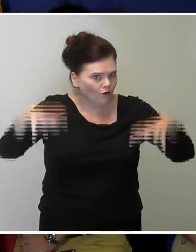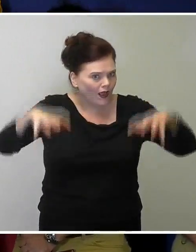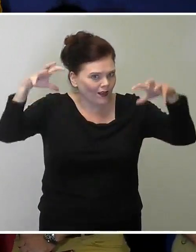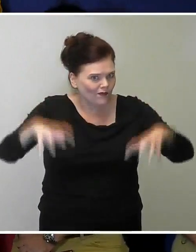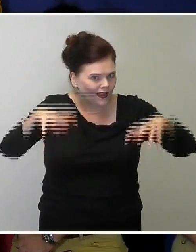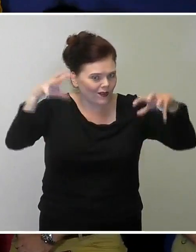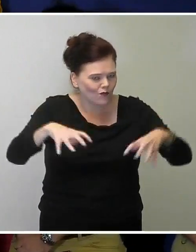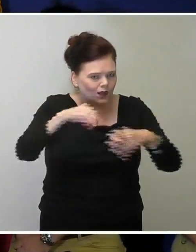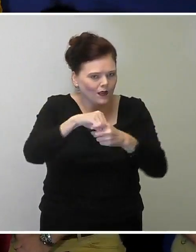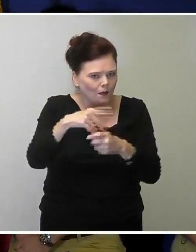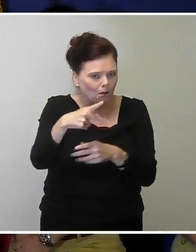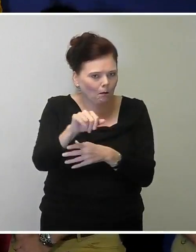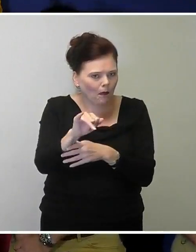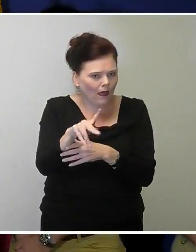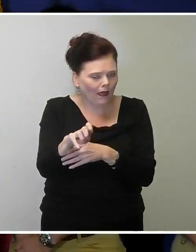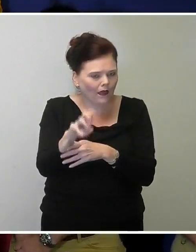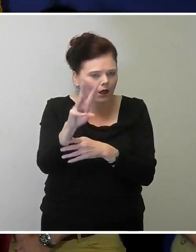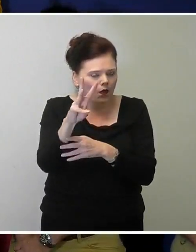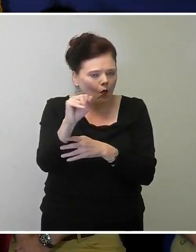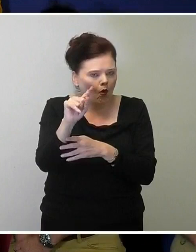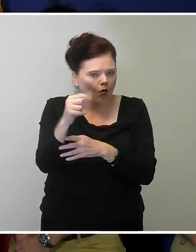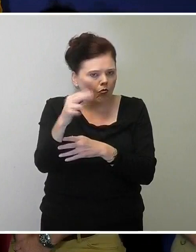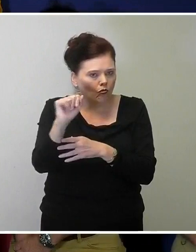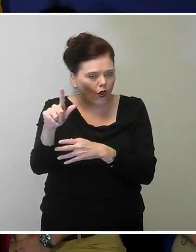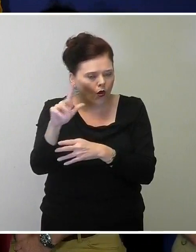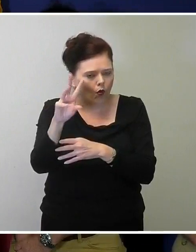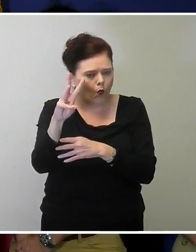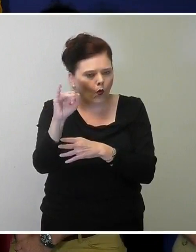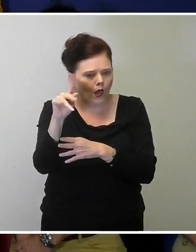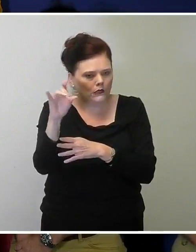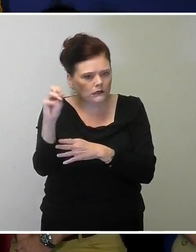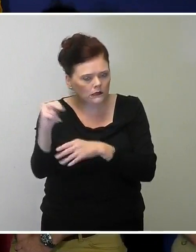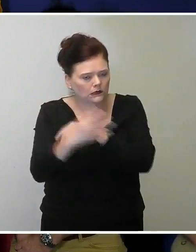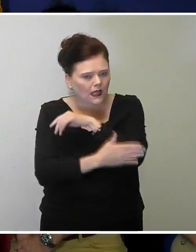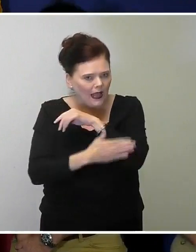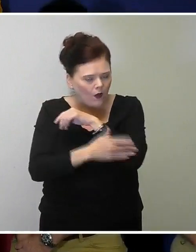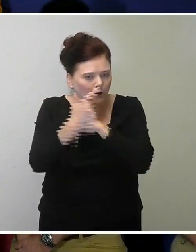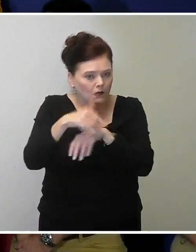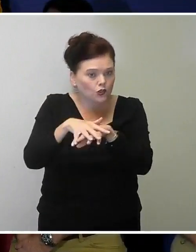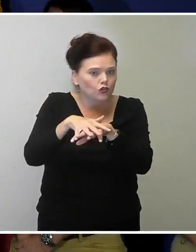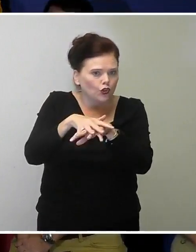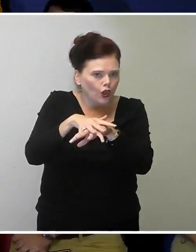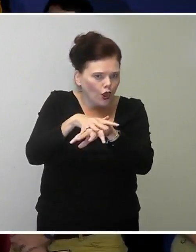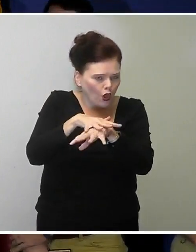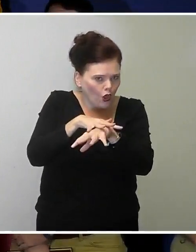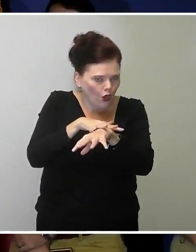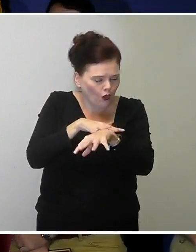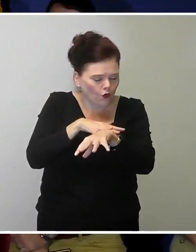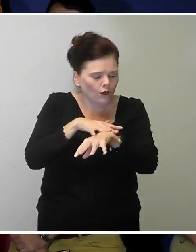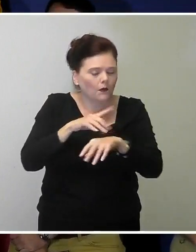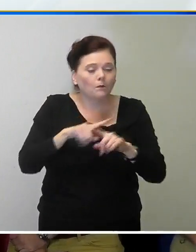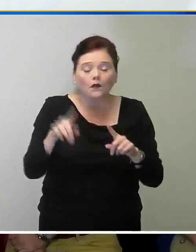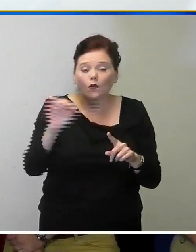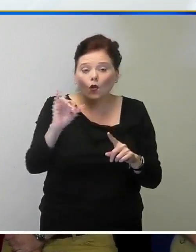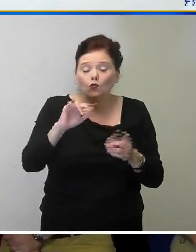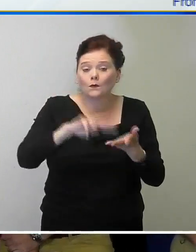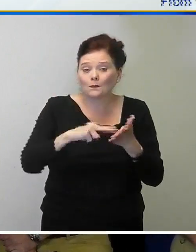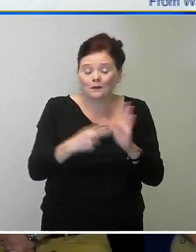THE SLOWING DOWN MEANT THAT IN PIKE AND WALL THAL COUNTIES AND OTHER AREAS BECAUSE IT HAD